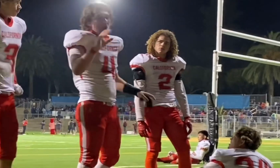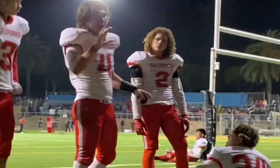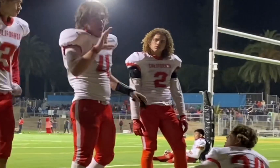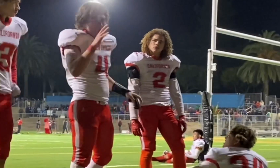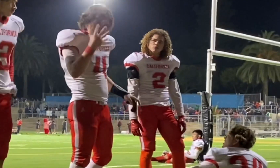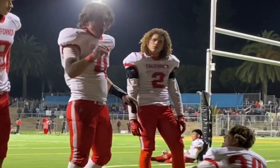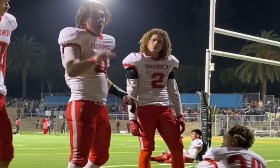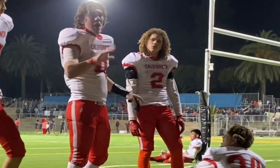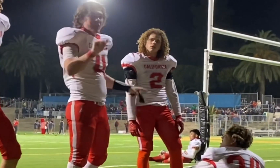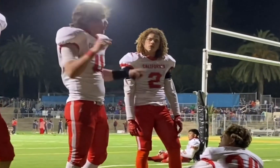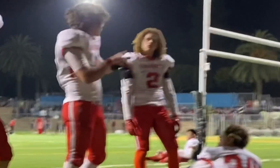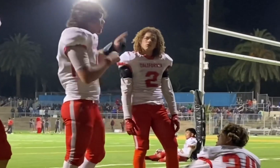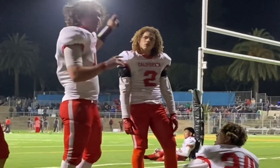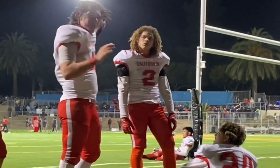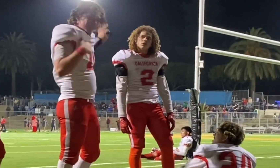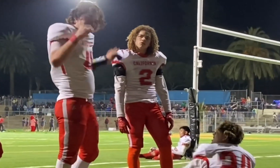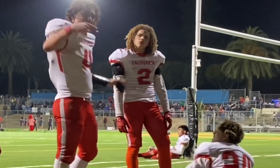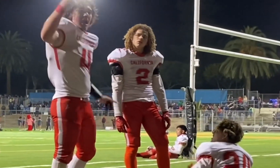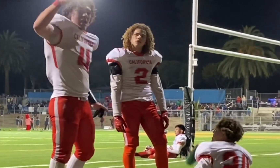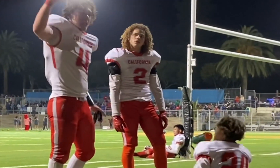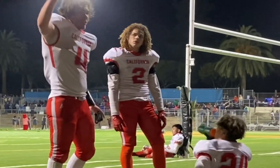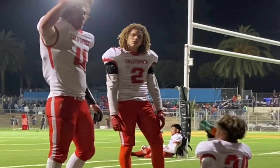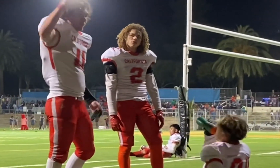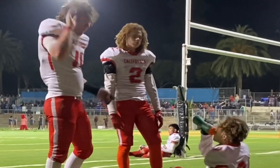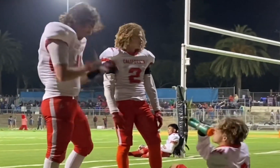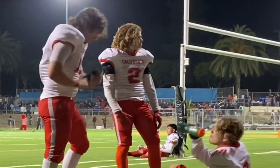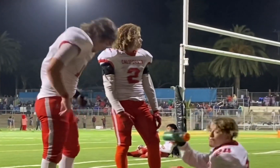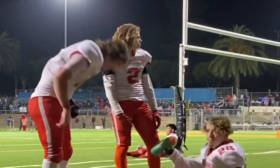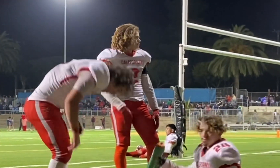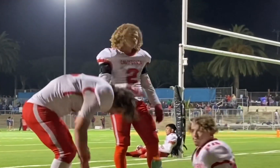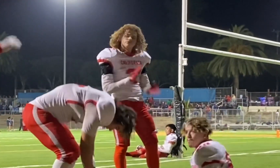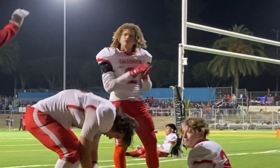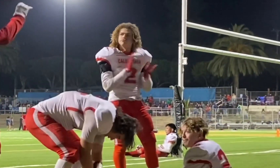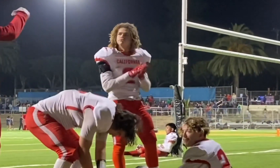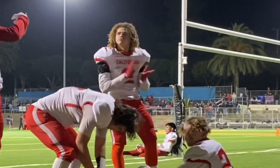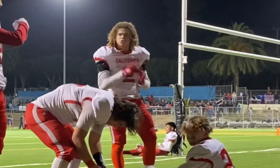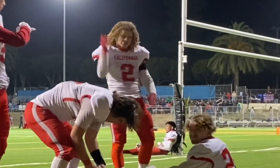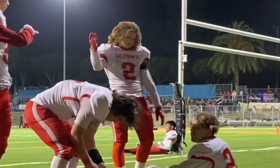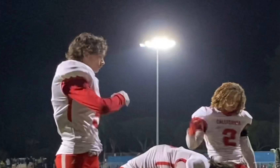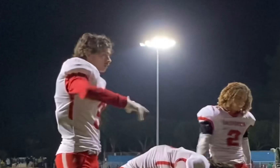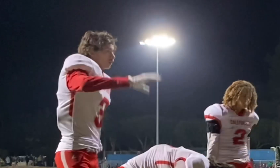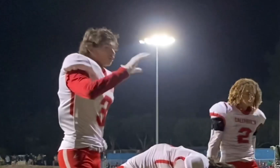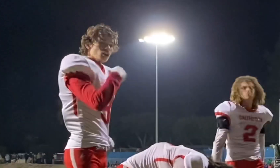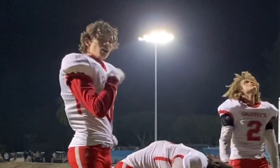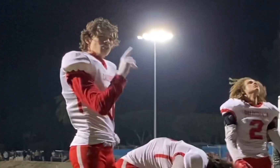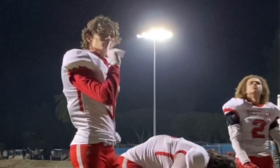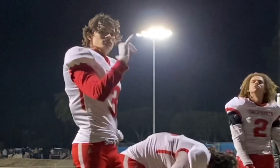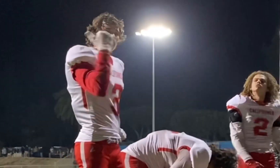this is our way of playing the football! do not go that lowly class as them, Avalon High School! we keep ourselves at our high standards, let's go! (#3 Jory Valencia): i do not want us to repeat the situational matchup